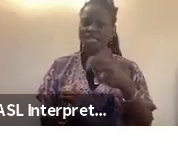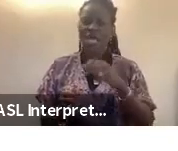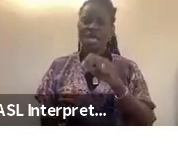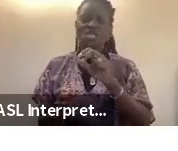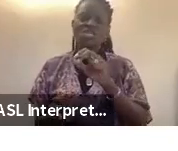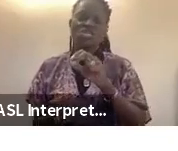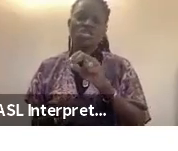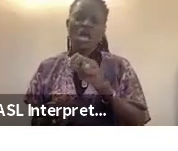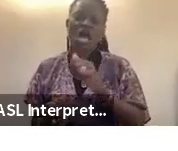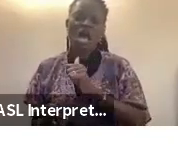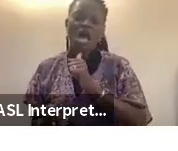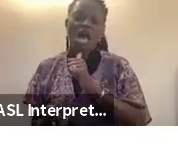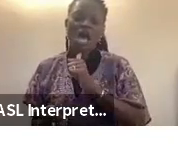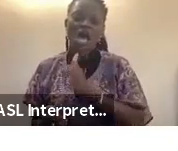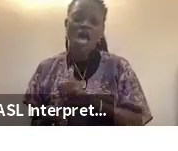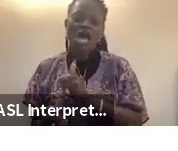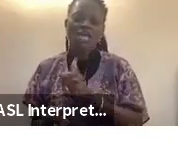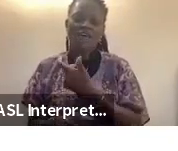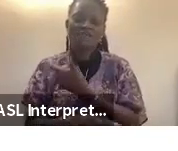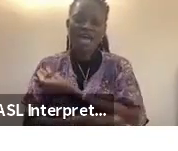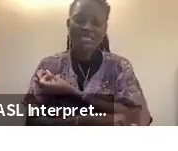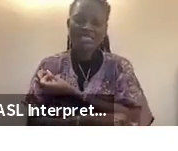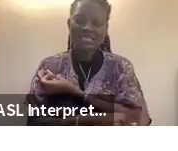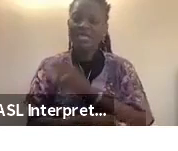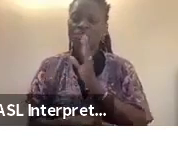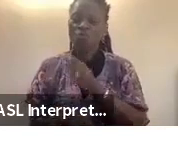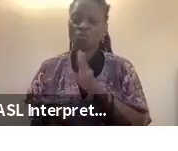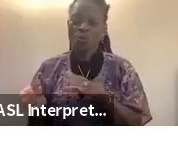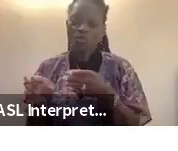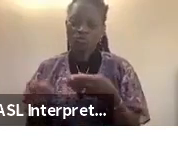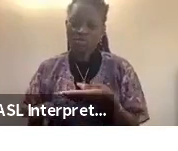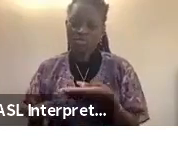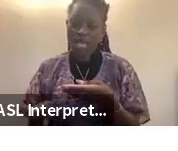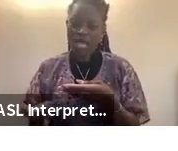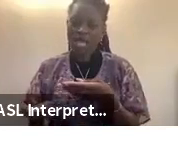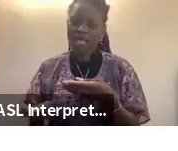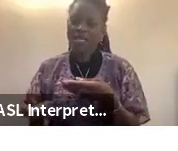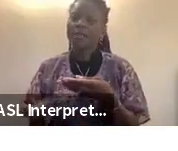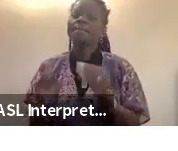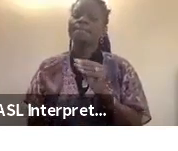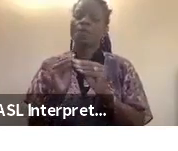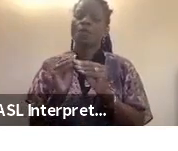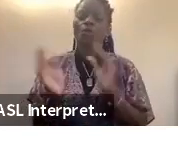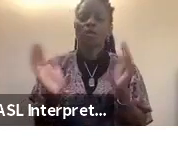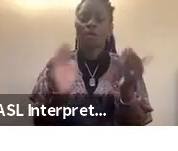more likely to die from COVID-19 than our vaccinated individuals.